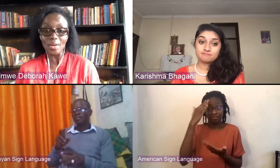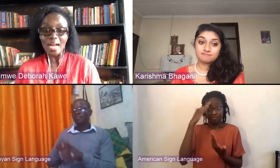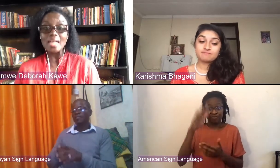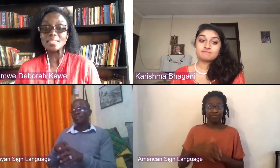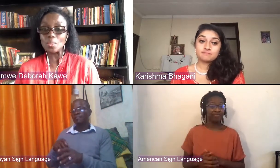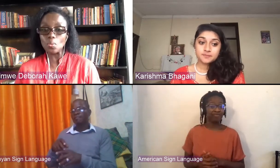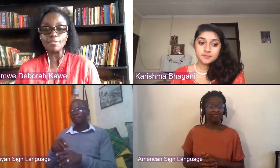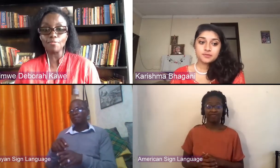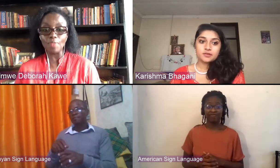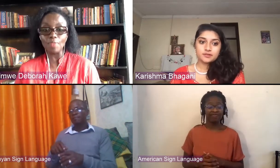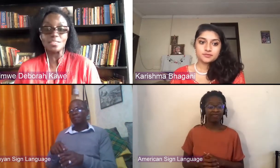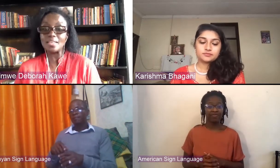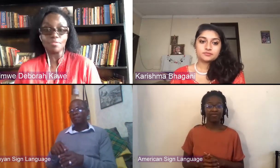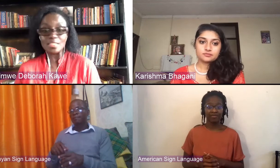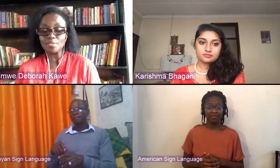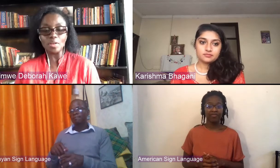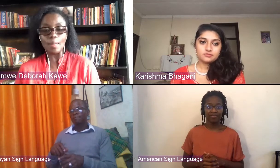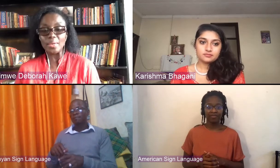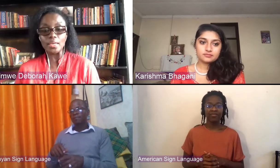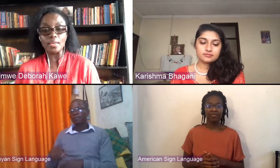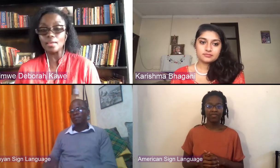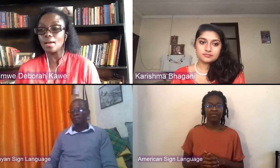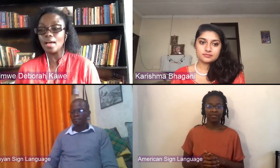I see a festival happening and